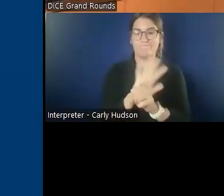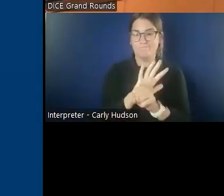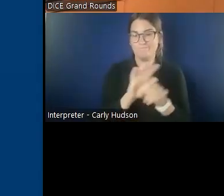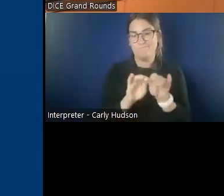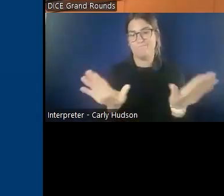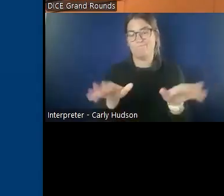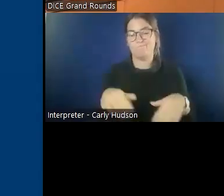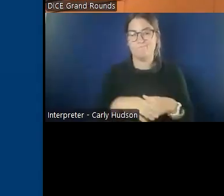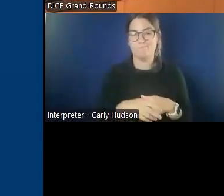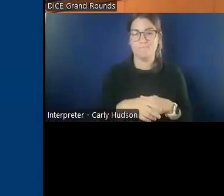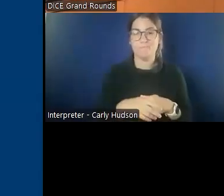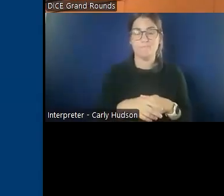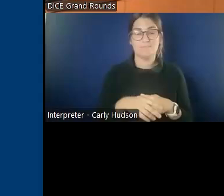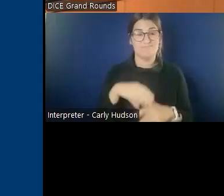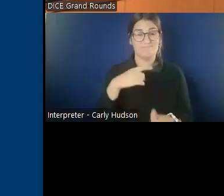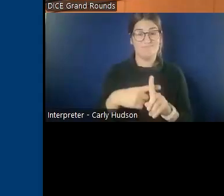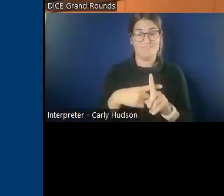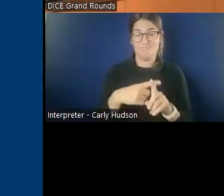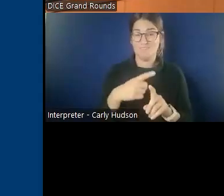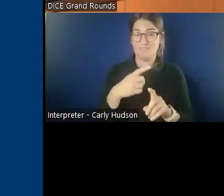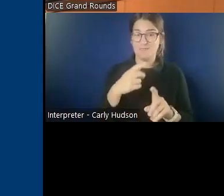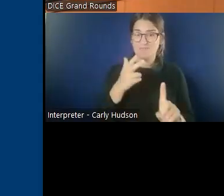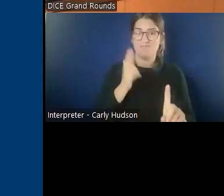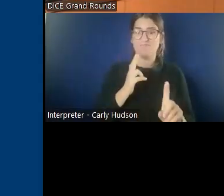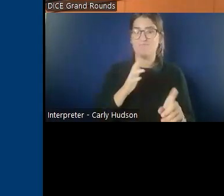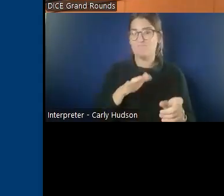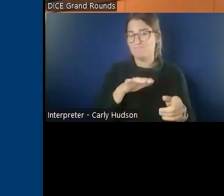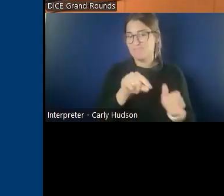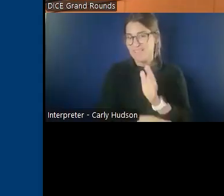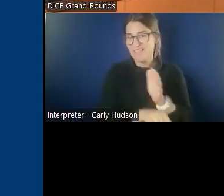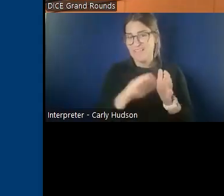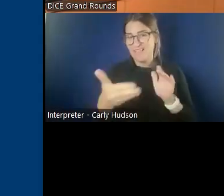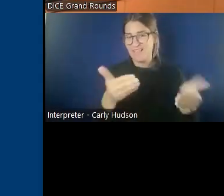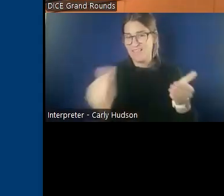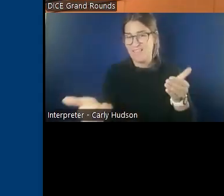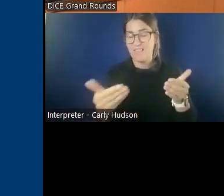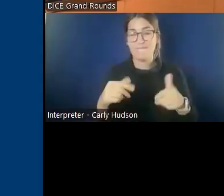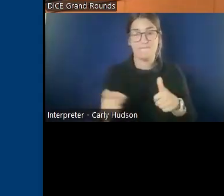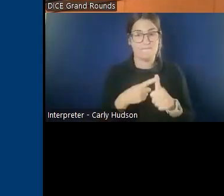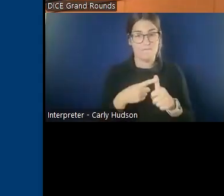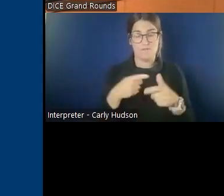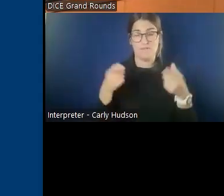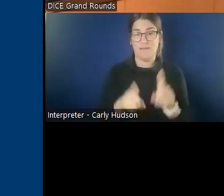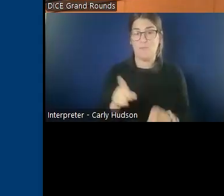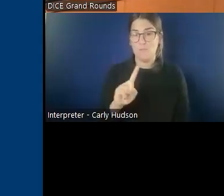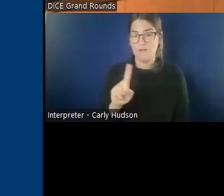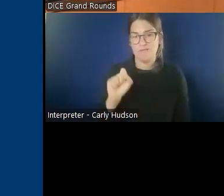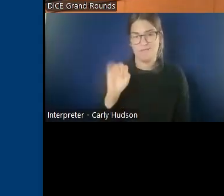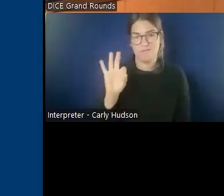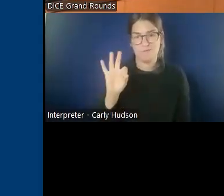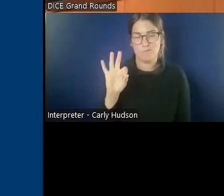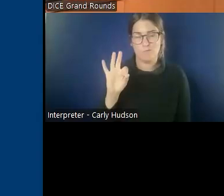these killings one of the first killings murders happened in San Francisco um and